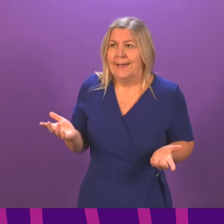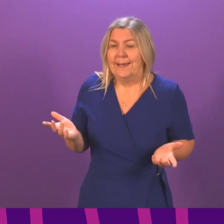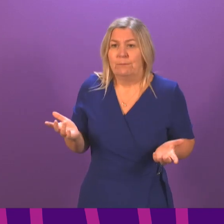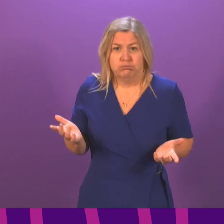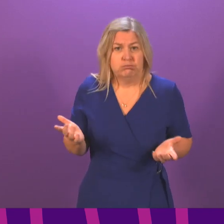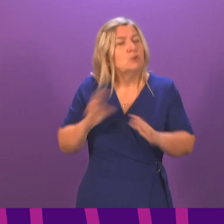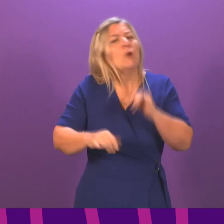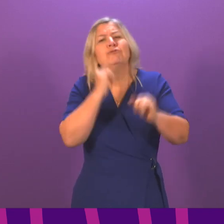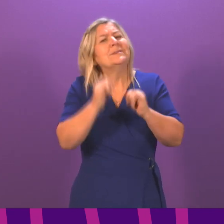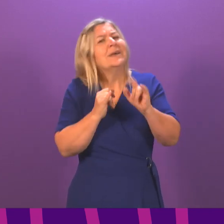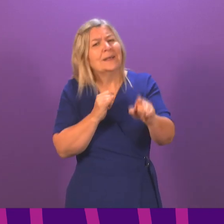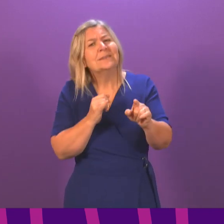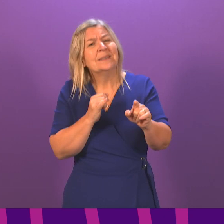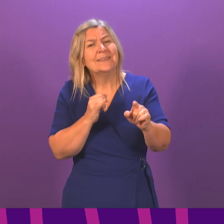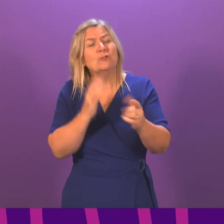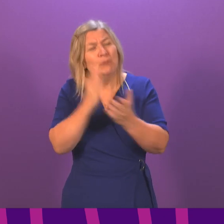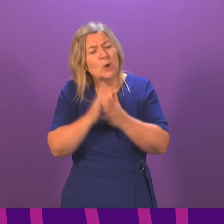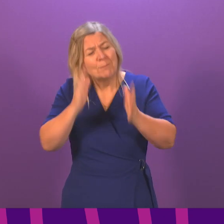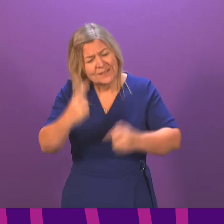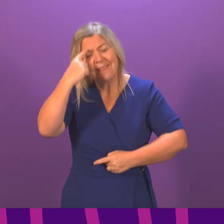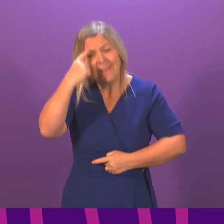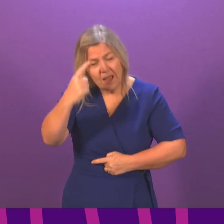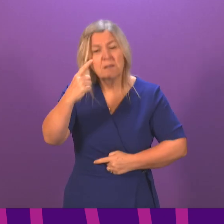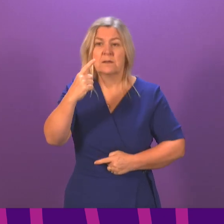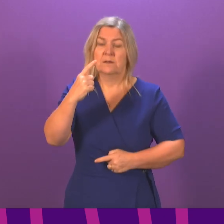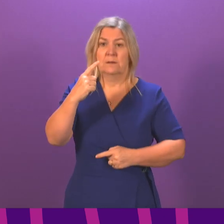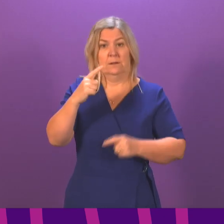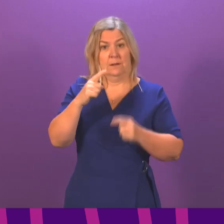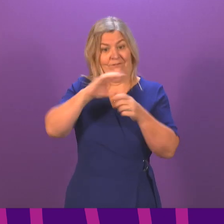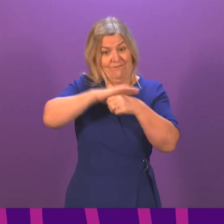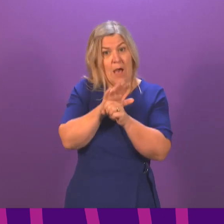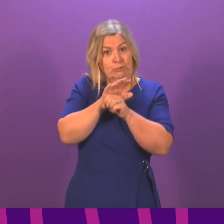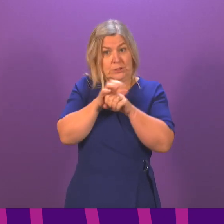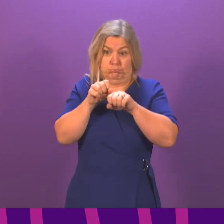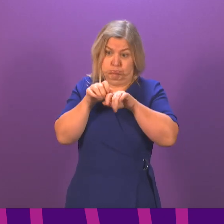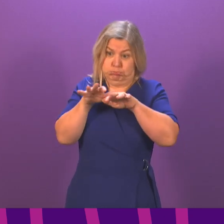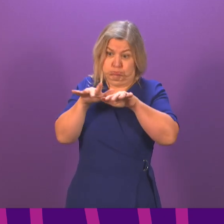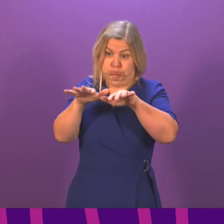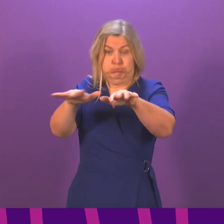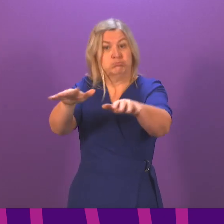about the transmission of Covid in care homes. The decisions are not easy. All I ask people